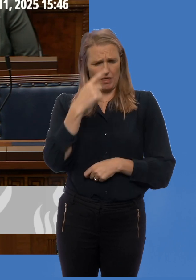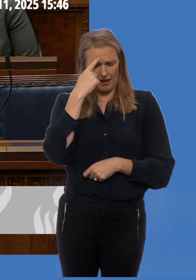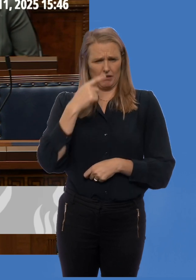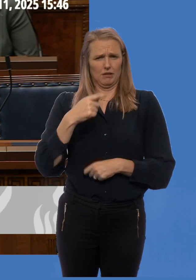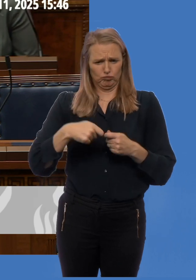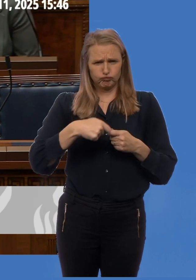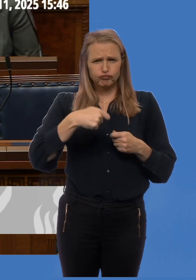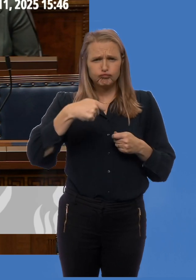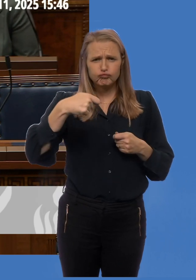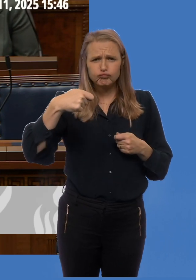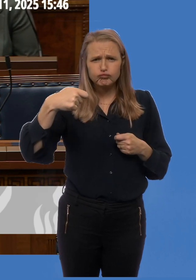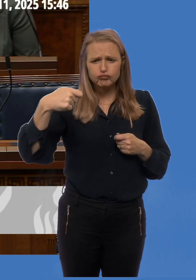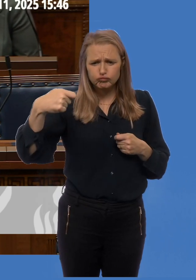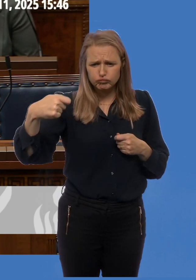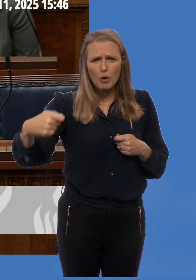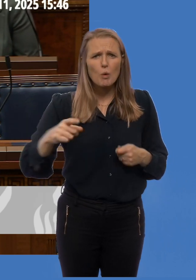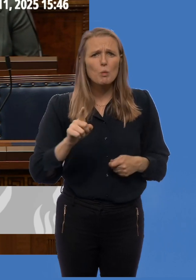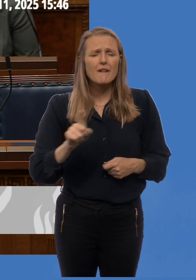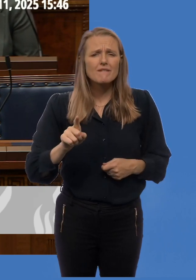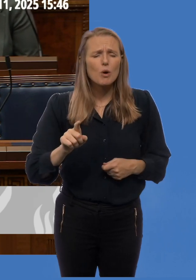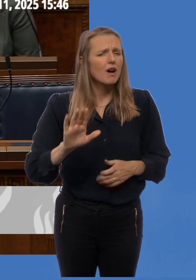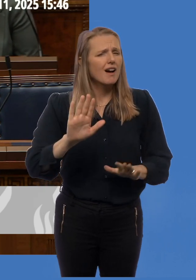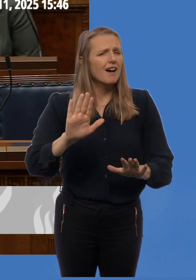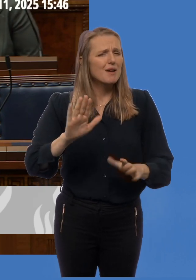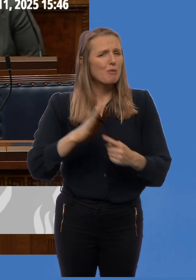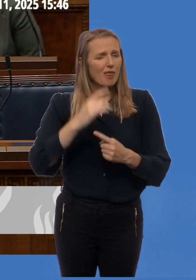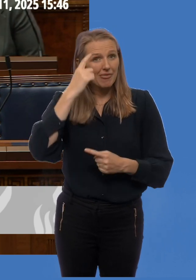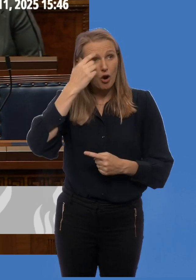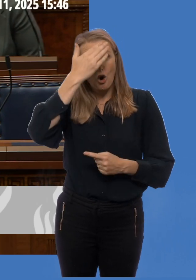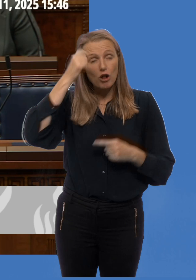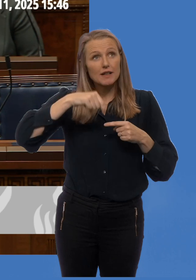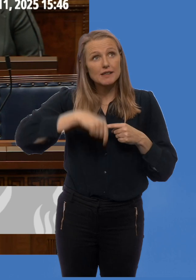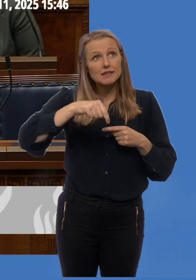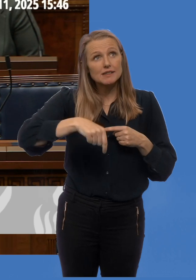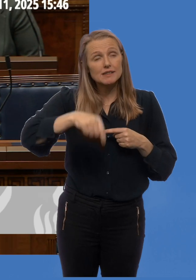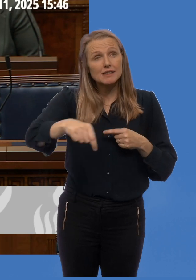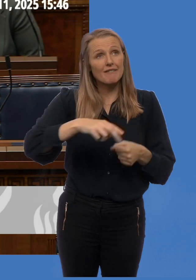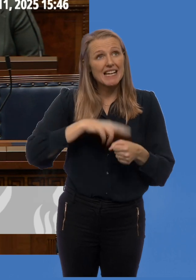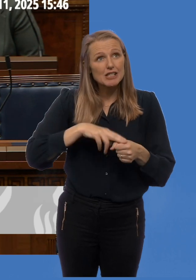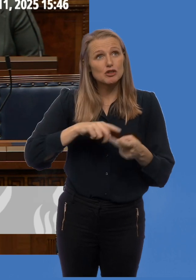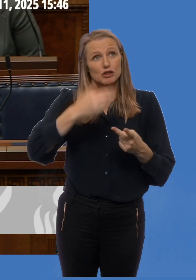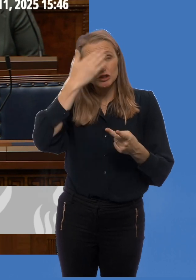take into account recess periods, Easter, Summer, Halloween and Christmas, as well as a full six